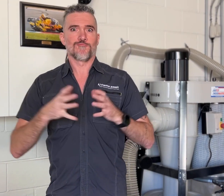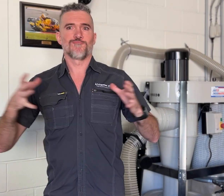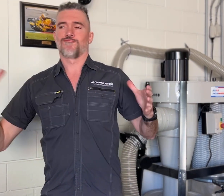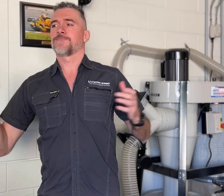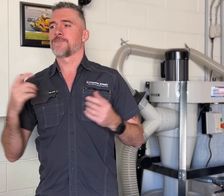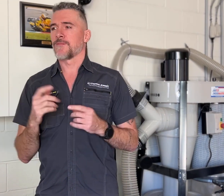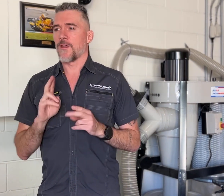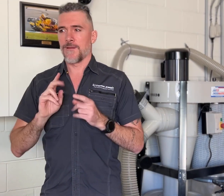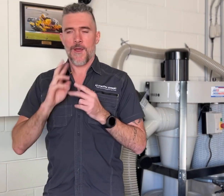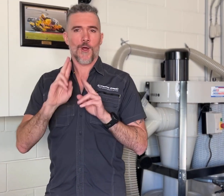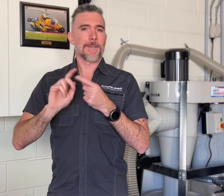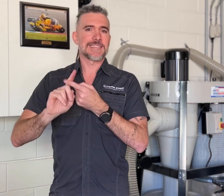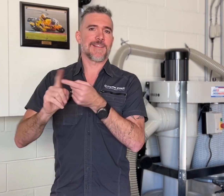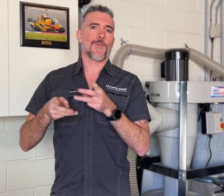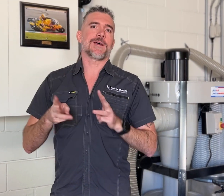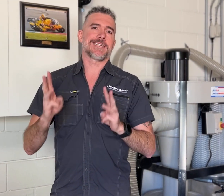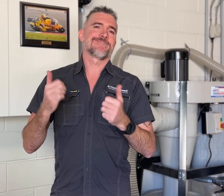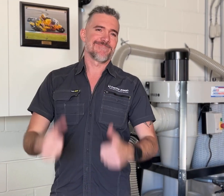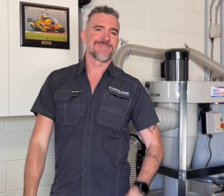Hopefully it stays that way!